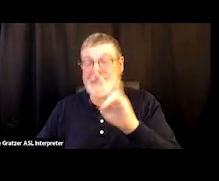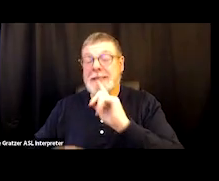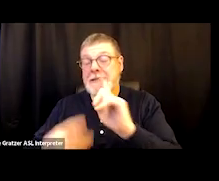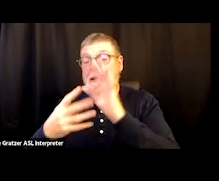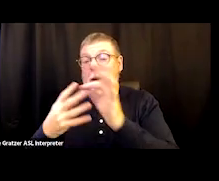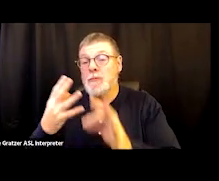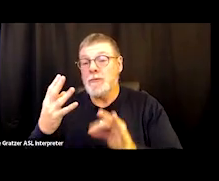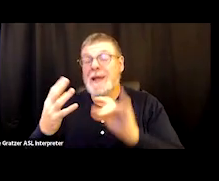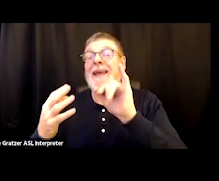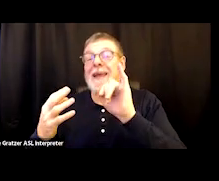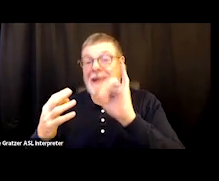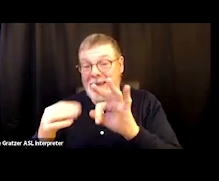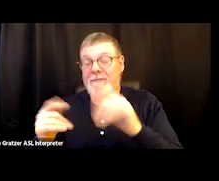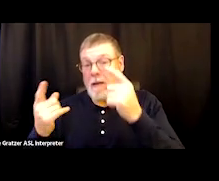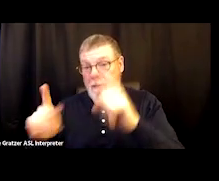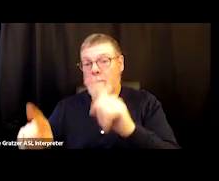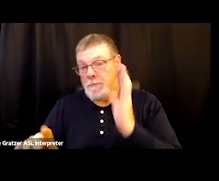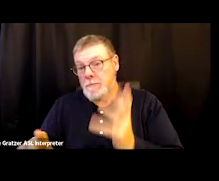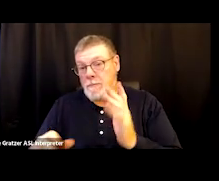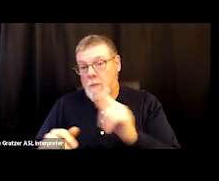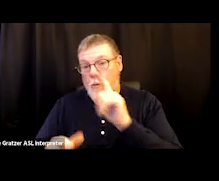if you can make that work with the people you're serving.